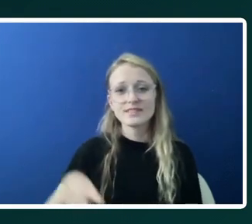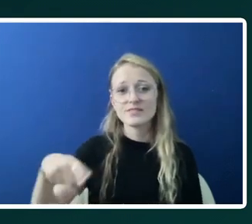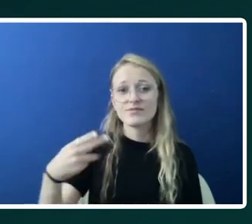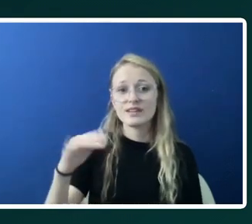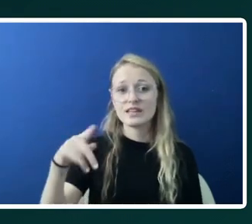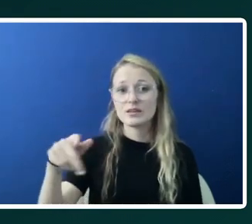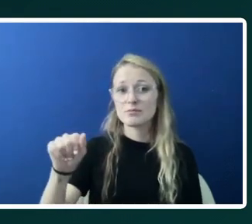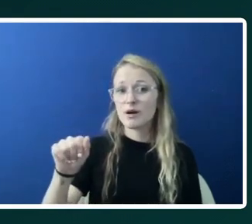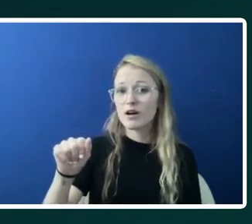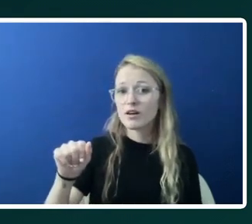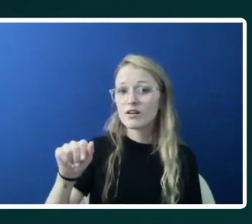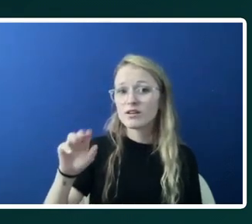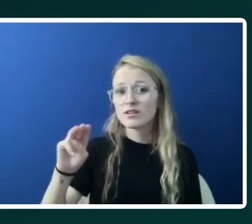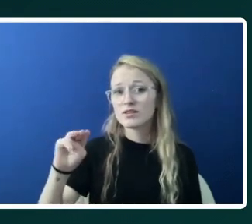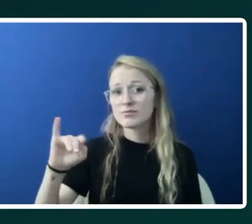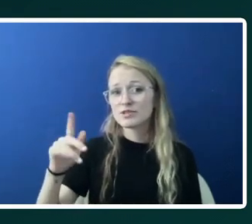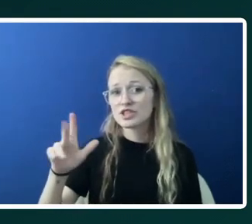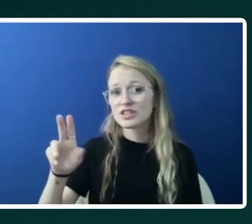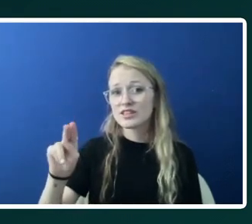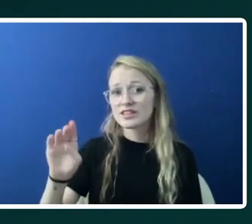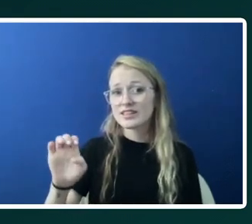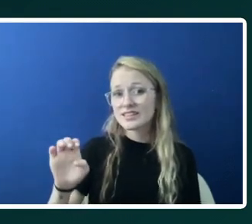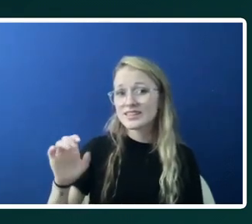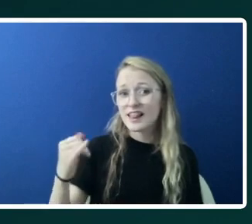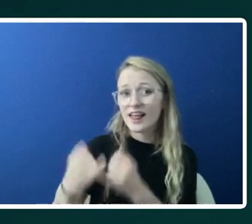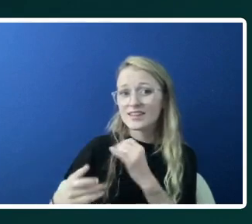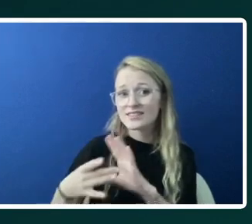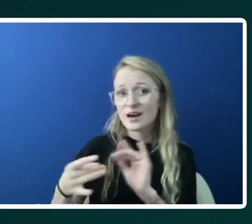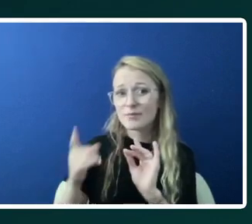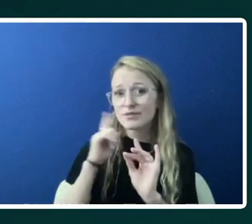any final comments in our last 25 seconds? Micheline Lavalle: